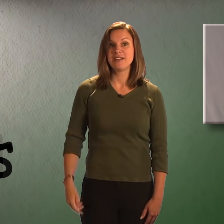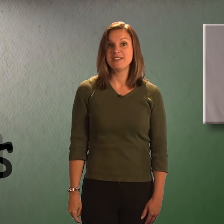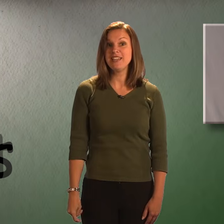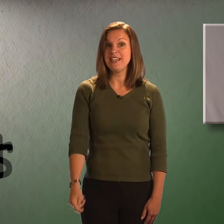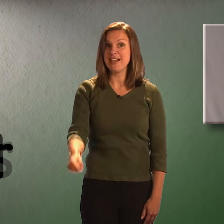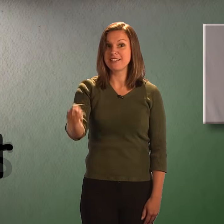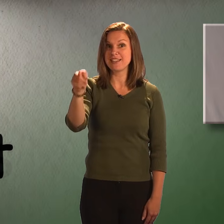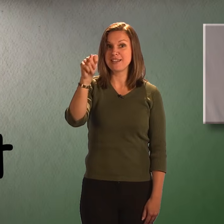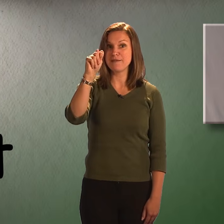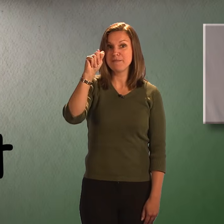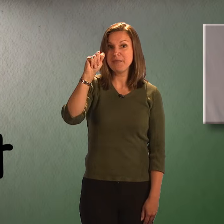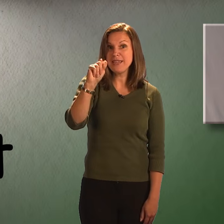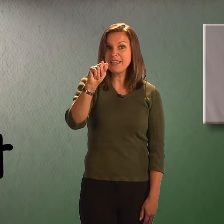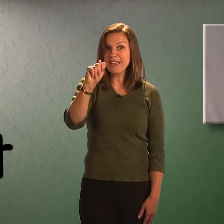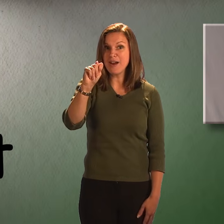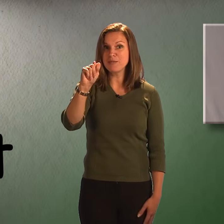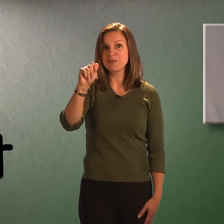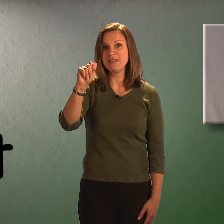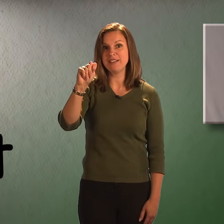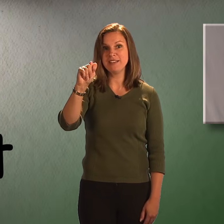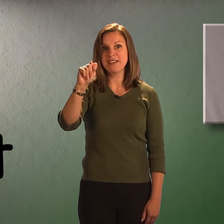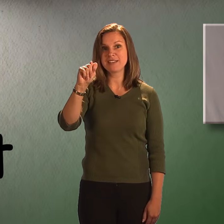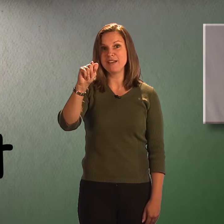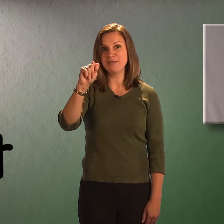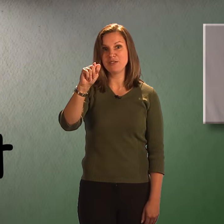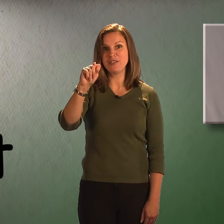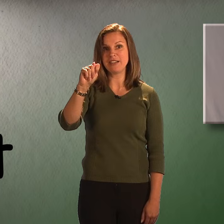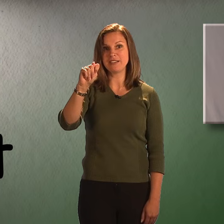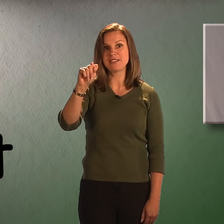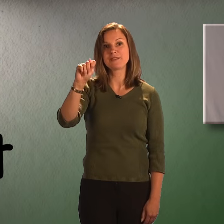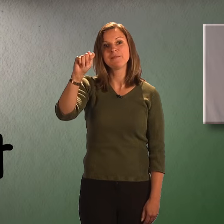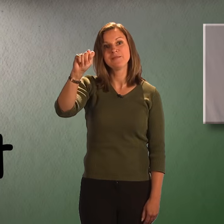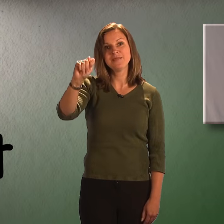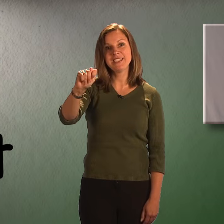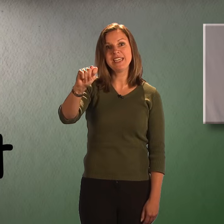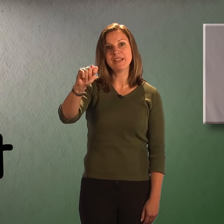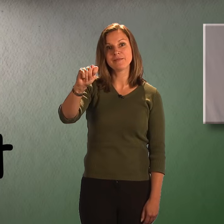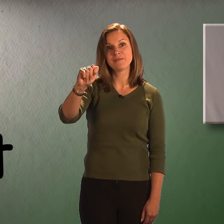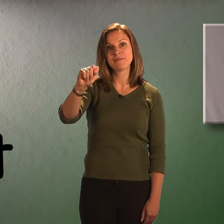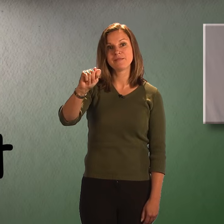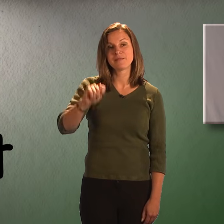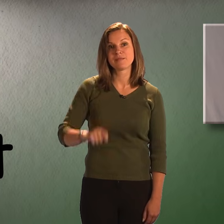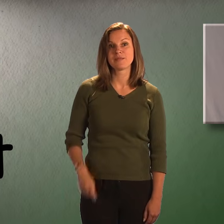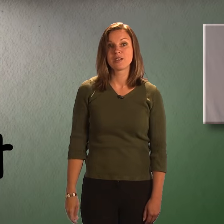"t" has the thumb peeking out between the index and middle fingers. "t"